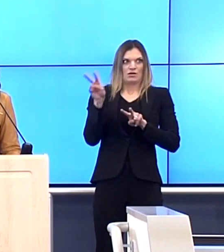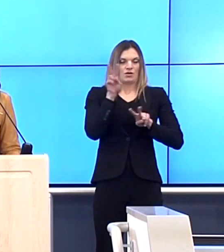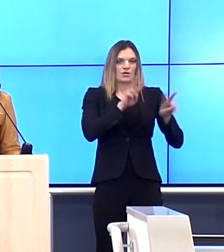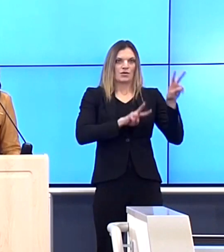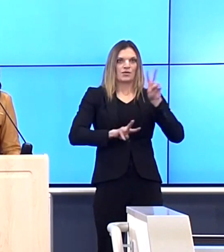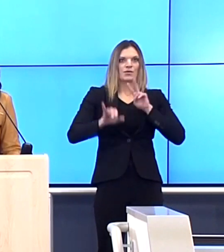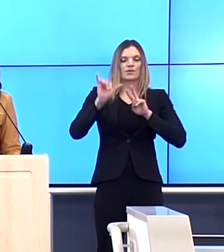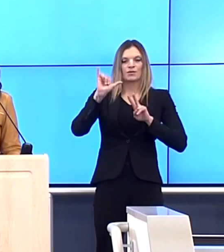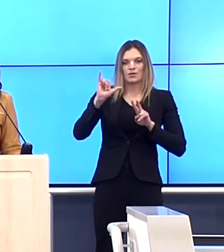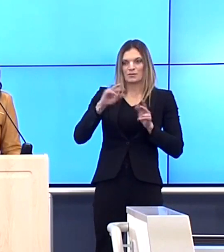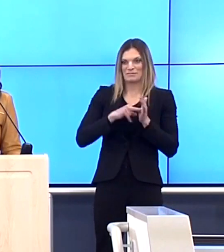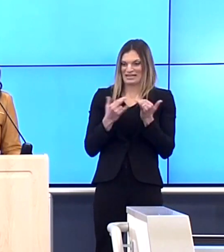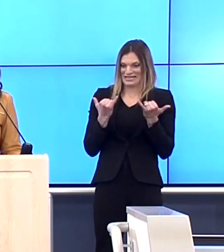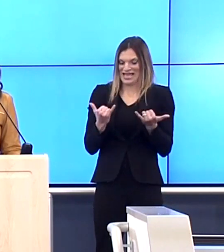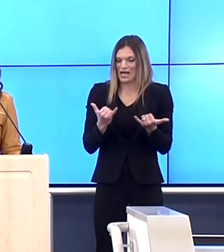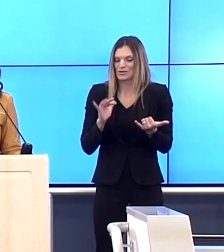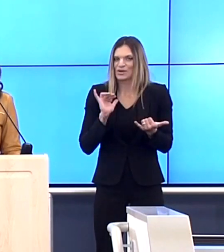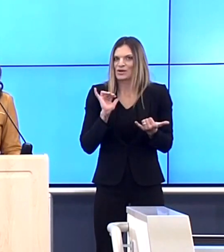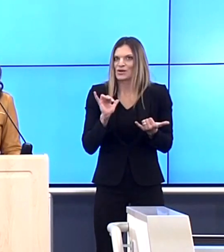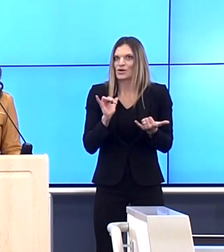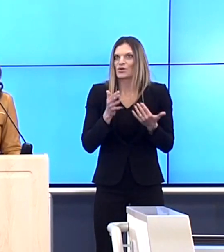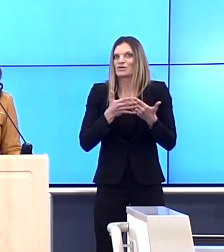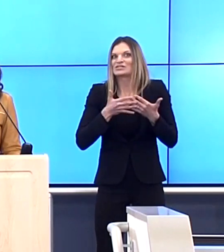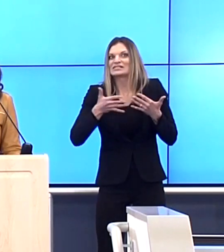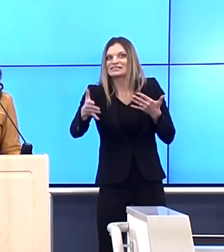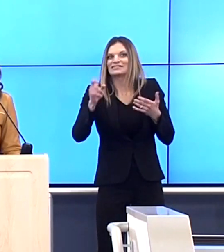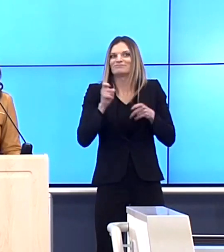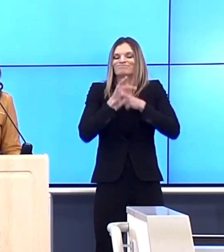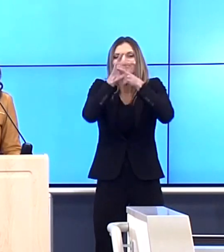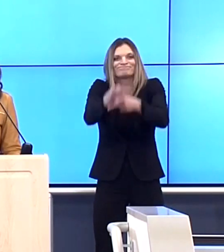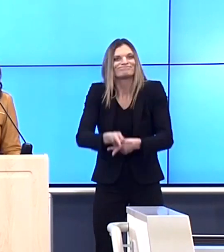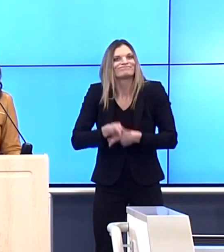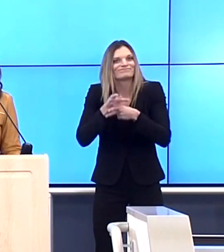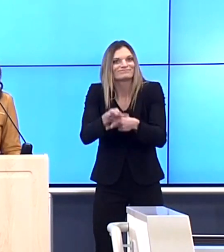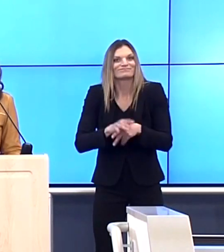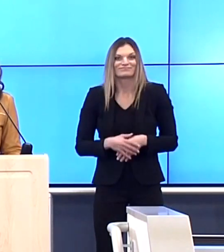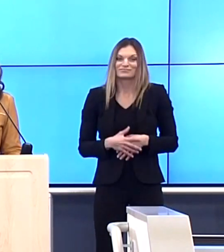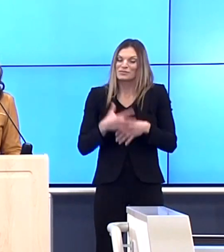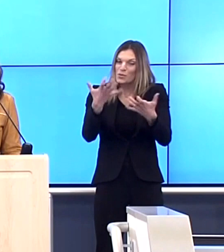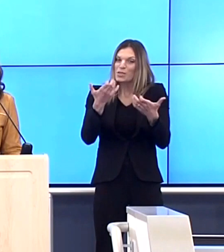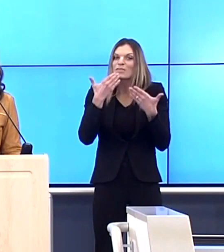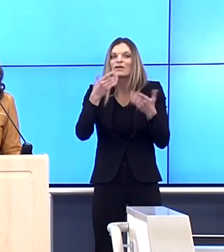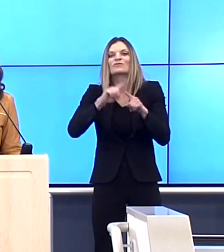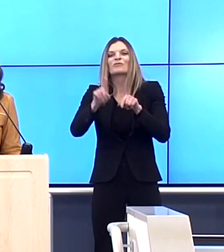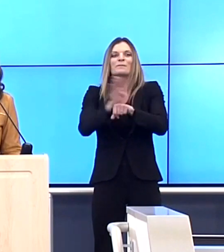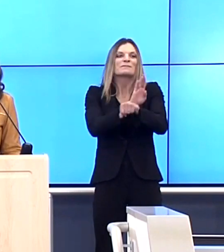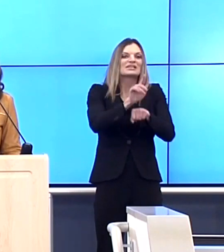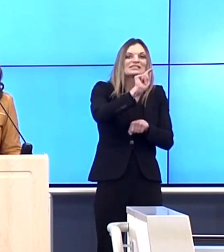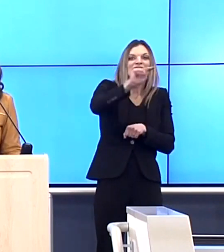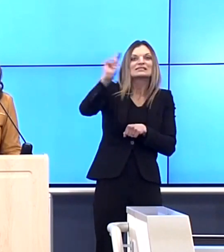JUST LOOK AROUND THE COUNTRY, WE HAVE TO BEAT THIS VIRUS TO HAVE TO BEAT THIS VIRUS TO STRENGTHEN OUR ECONOMY. STRENGTHEN OUR ECONOMY. I WANT TO THANK BUSINESSES THAT I WANT TO THANK BUSINESSES THAT HAVE MADE THE TOUGH CHOICES AND